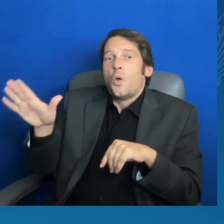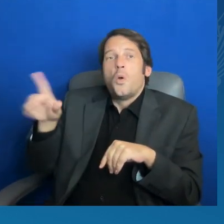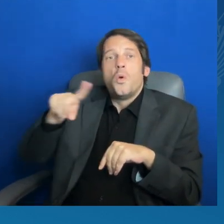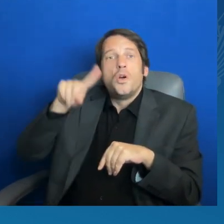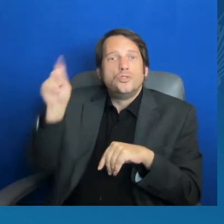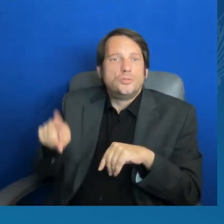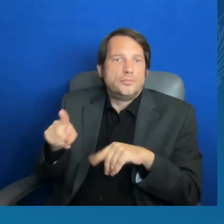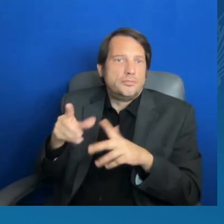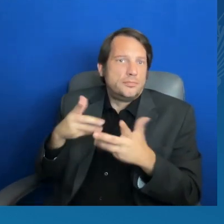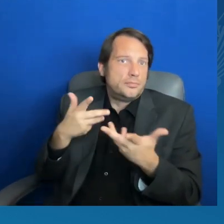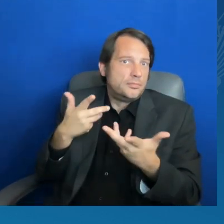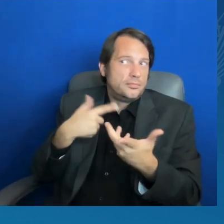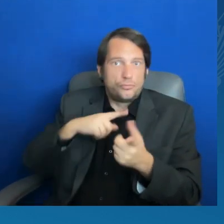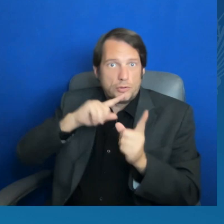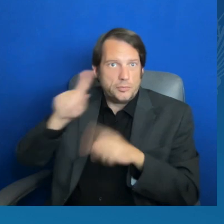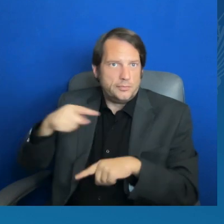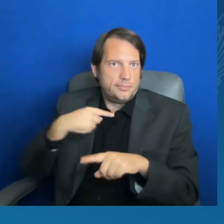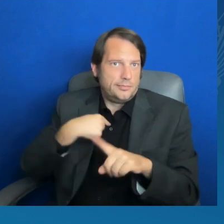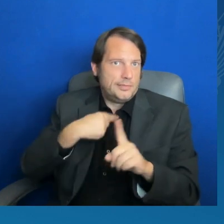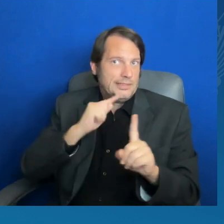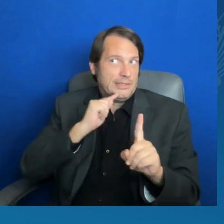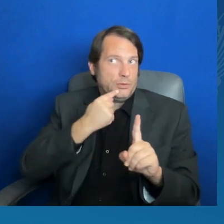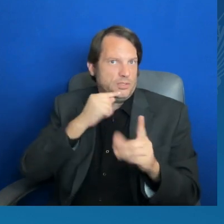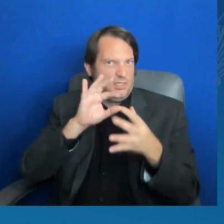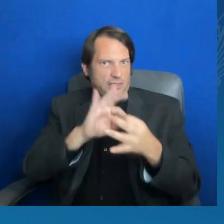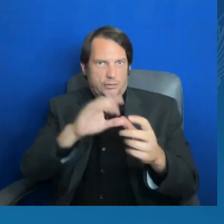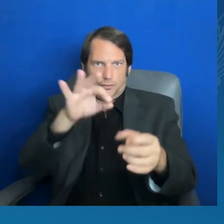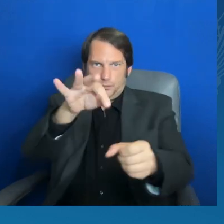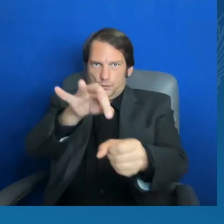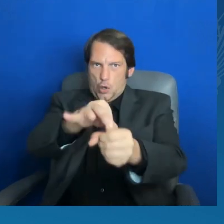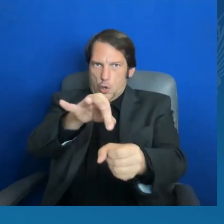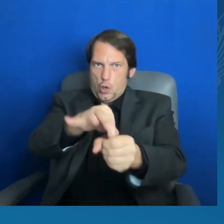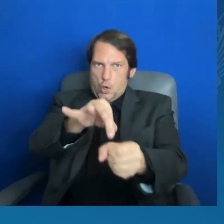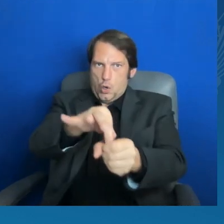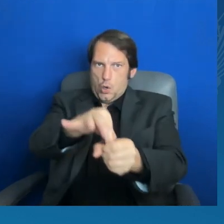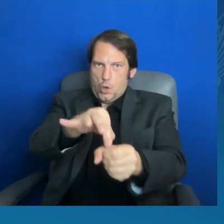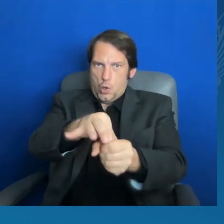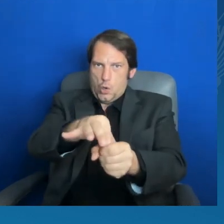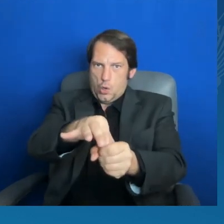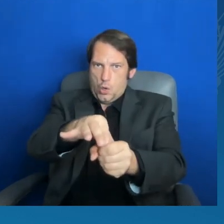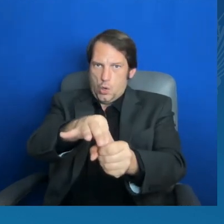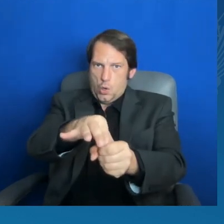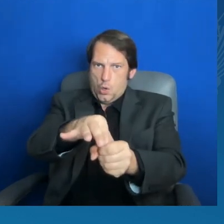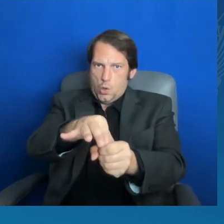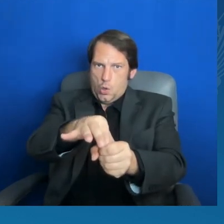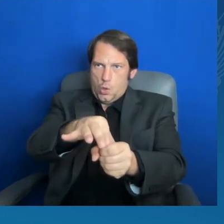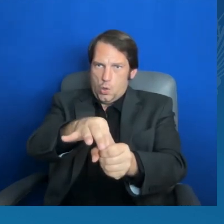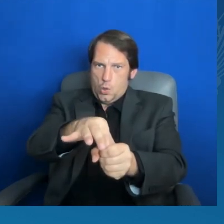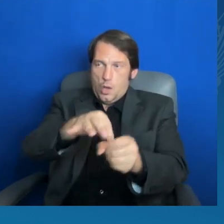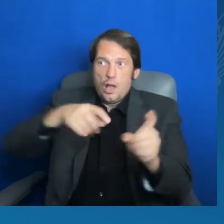So much of this issue can be addressed by commonsense, reasonable gun safety laws.